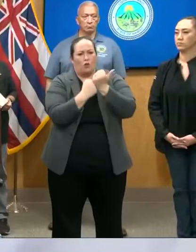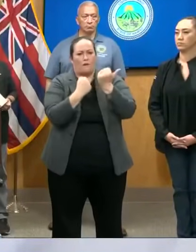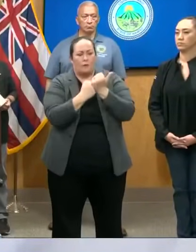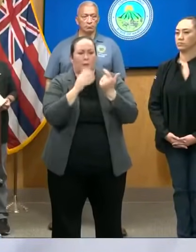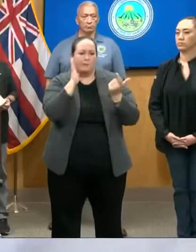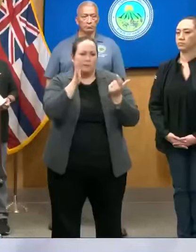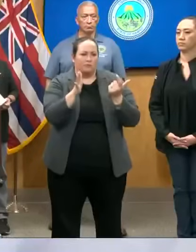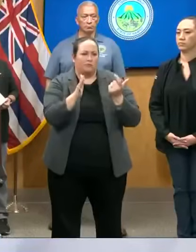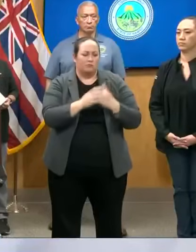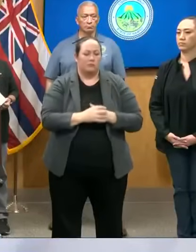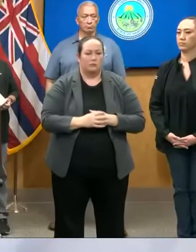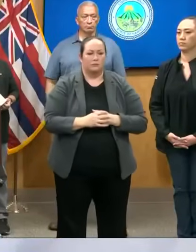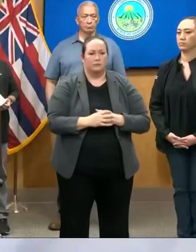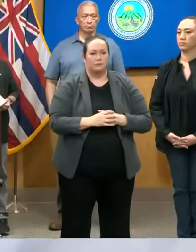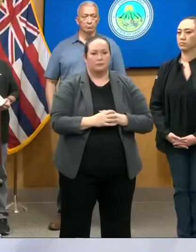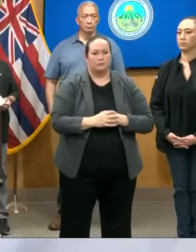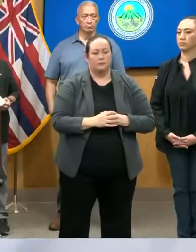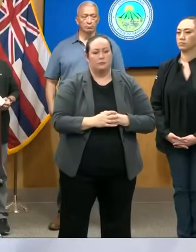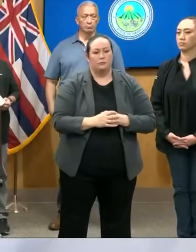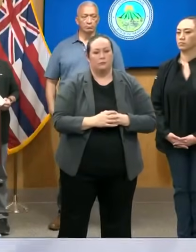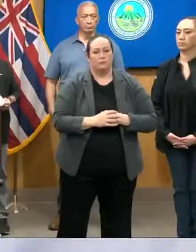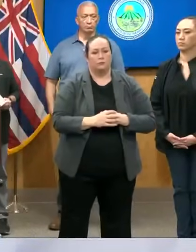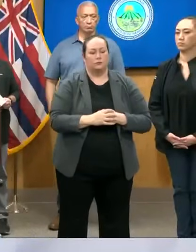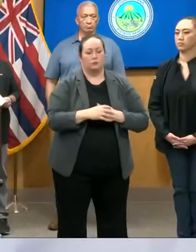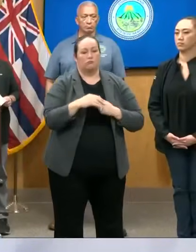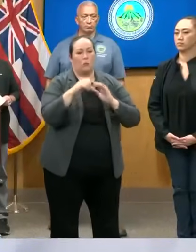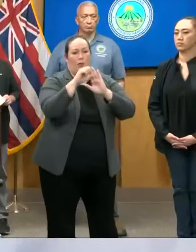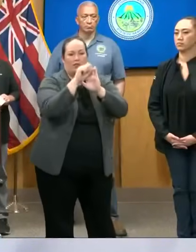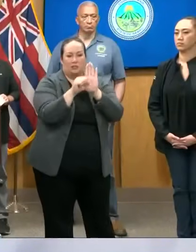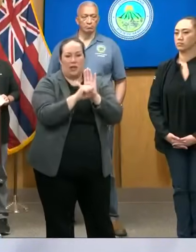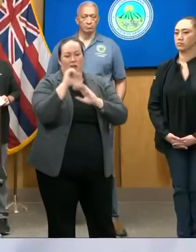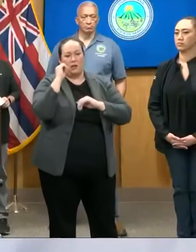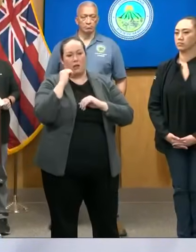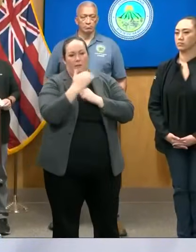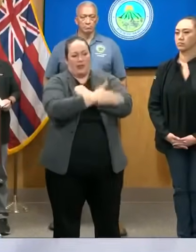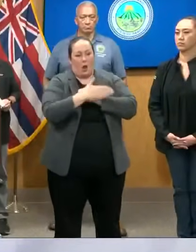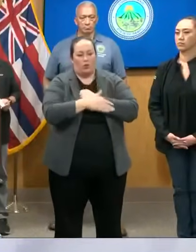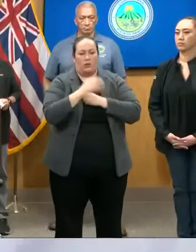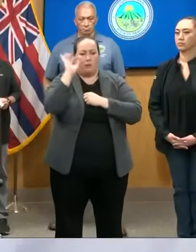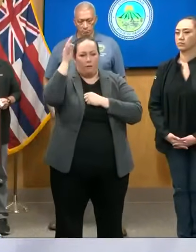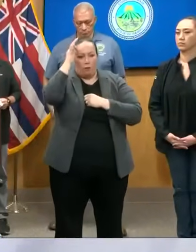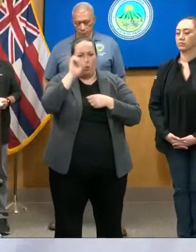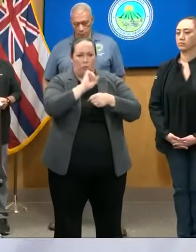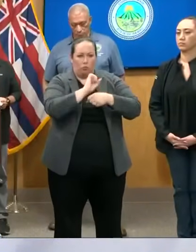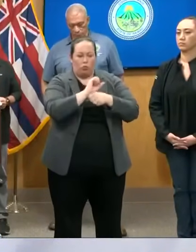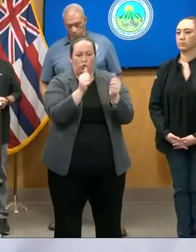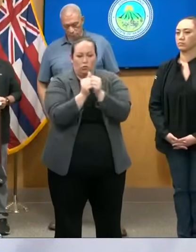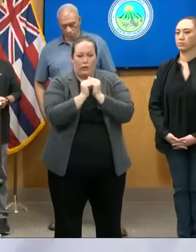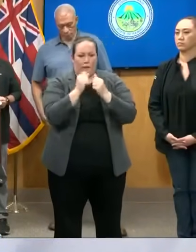federal government doing. and where do it in support in coordination. of the